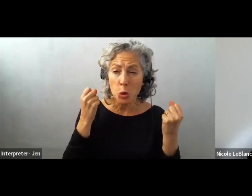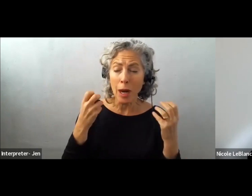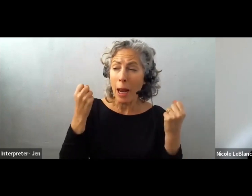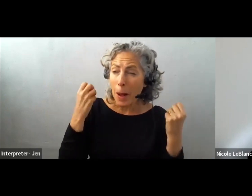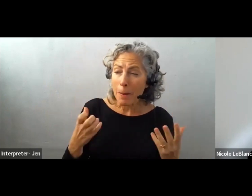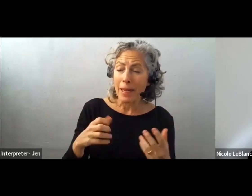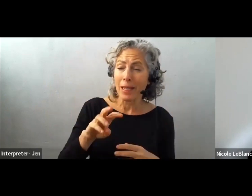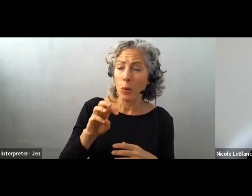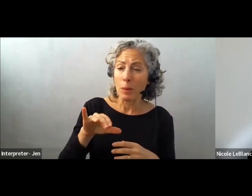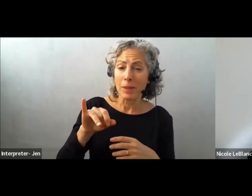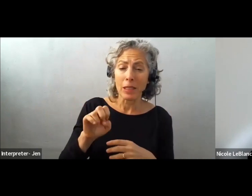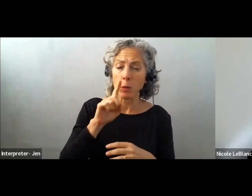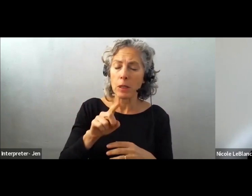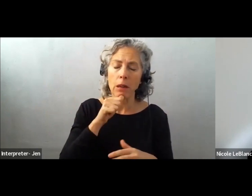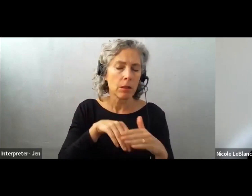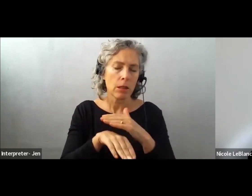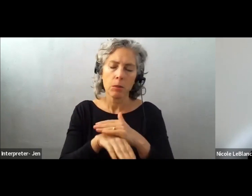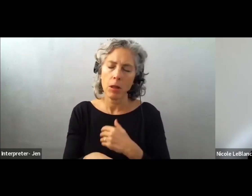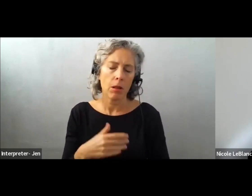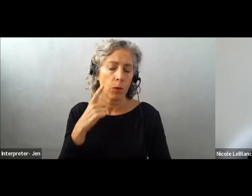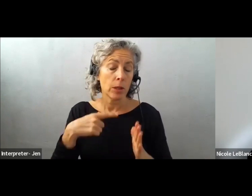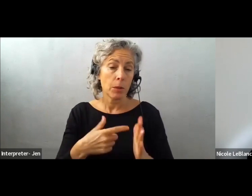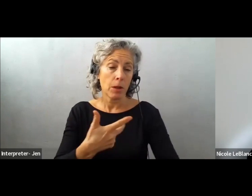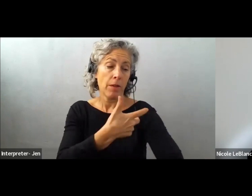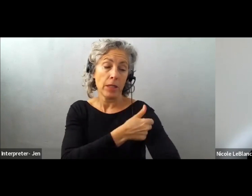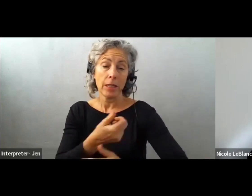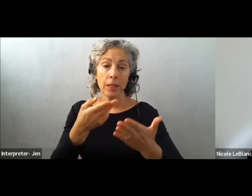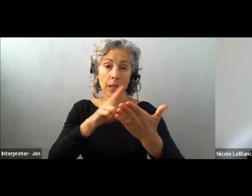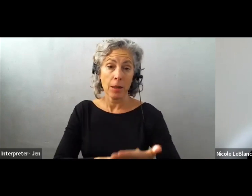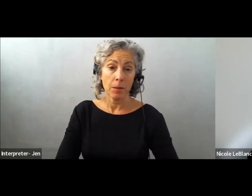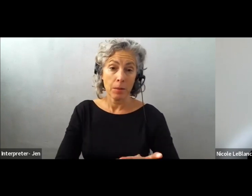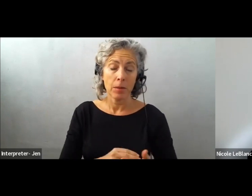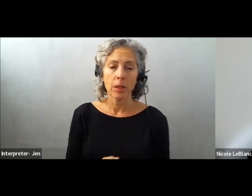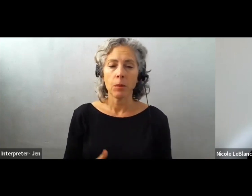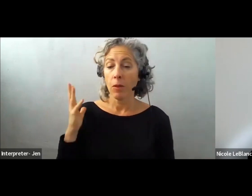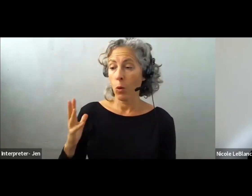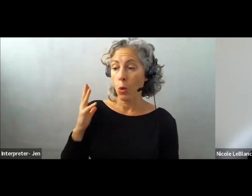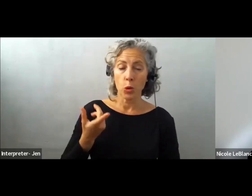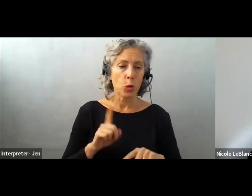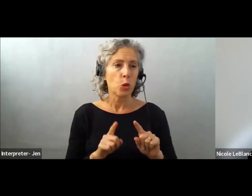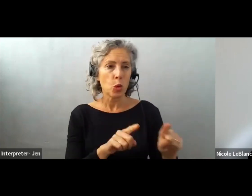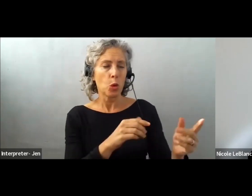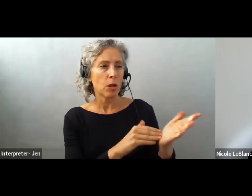website signups given that in the beginning, people couldn't just sign up for vaccines at a doctor's office or walk in at a